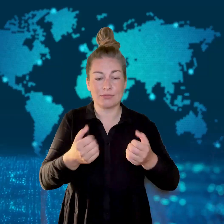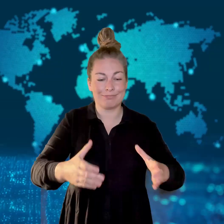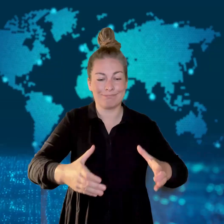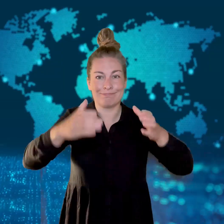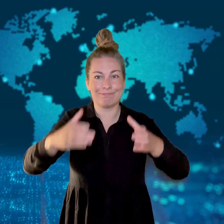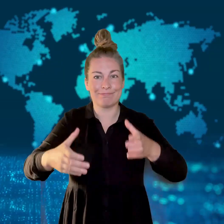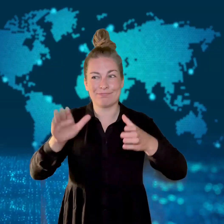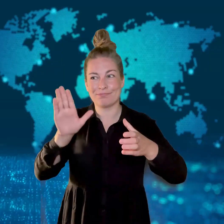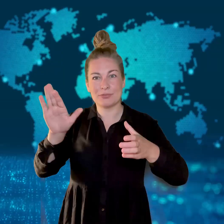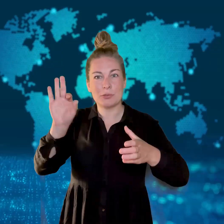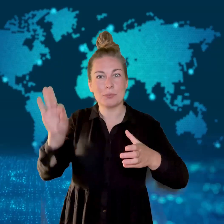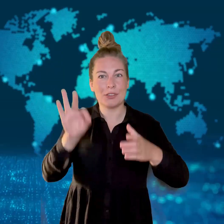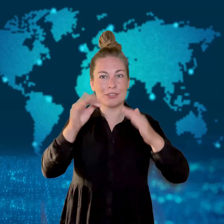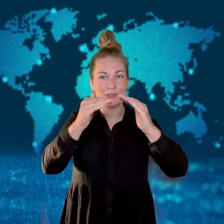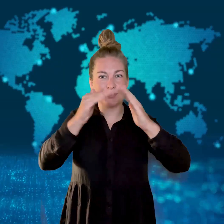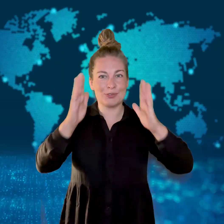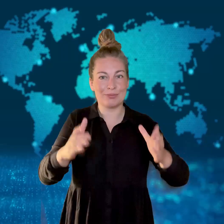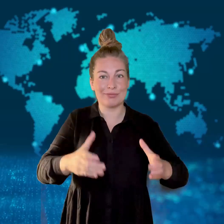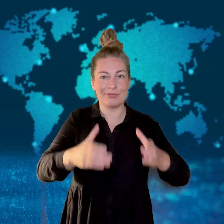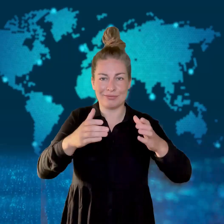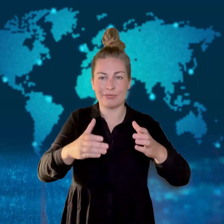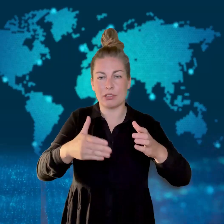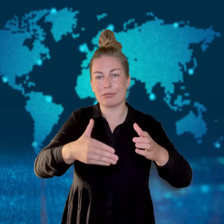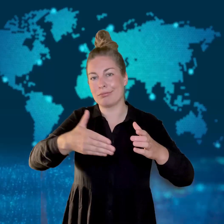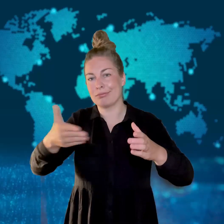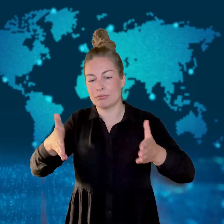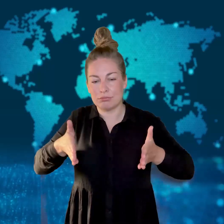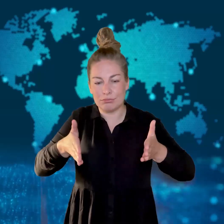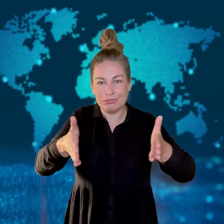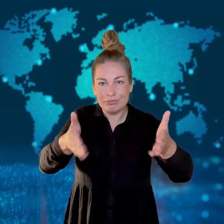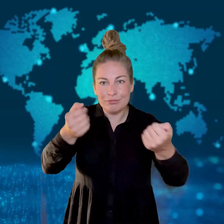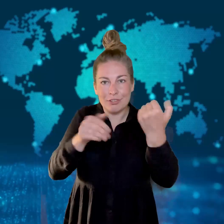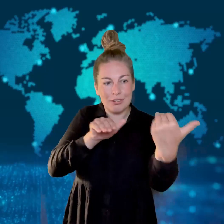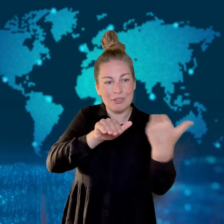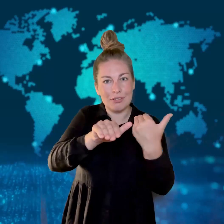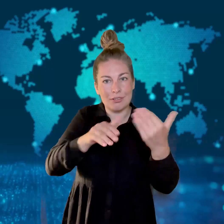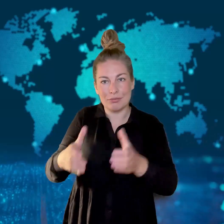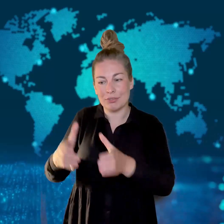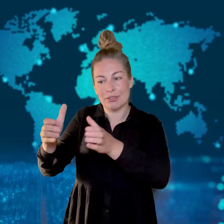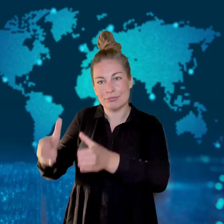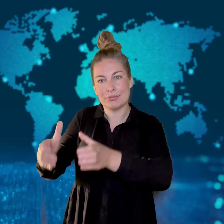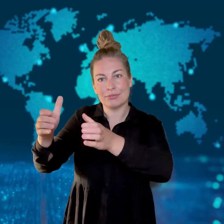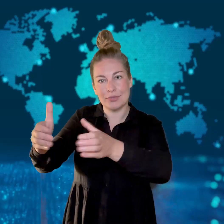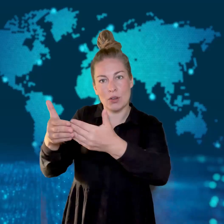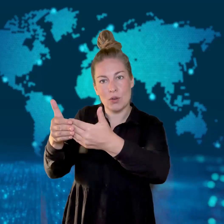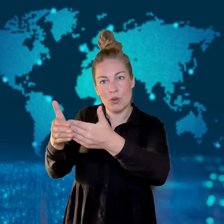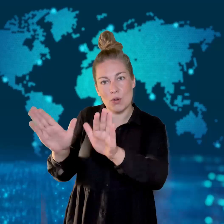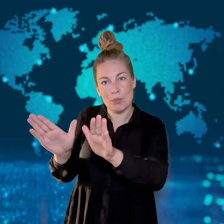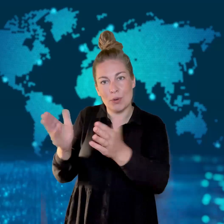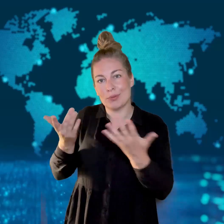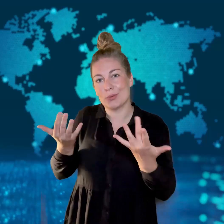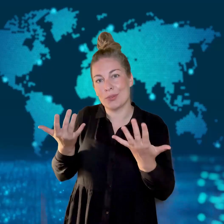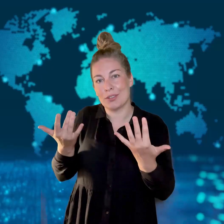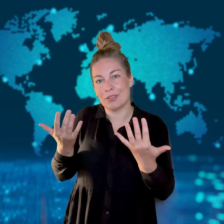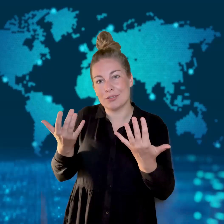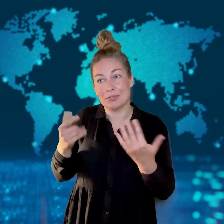so that any remaining bees would return to their queen.